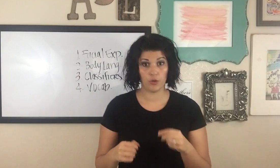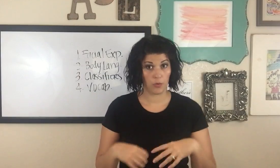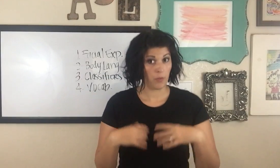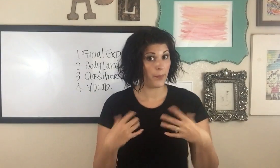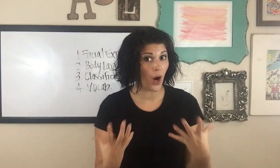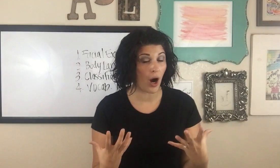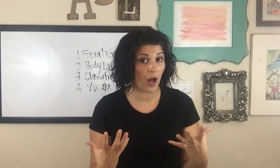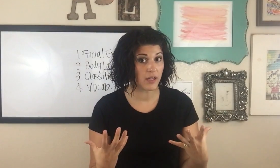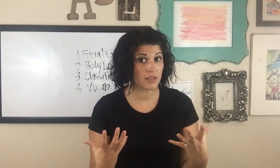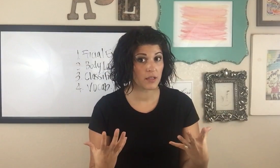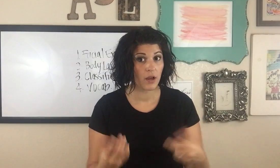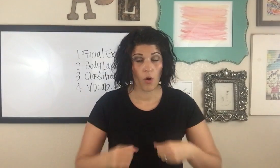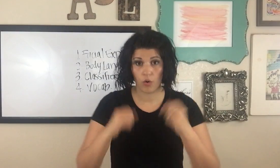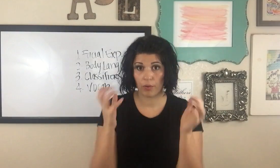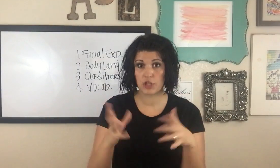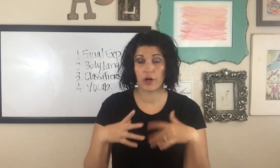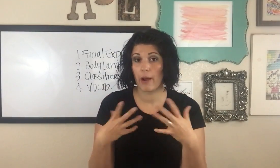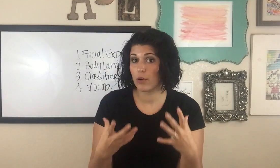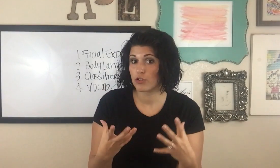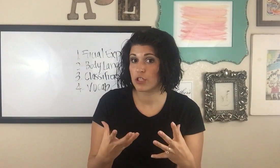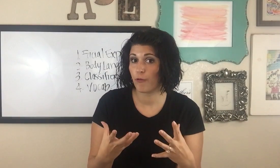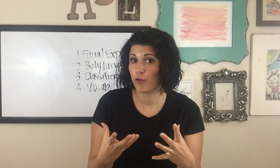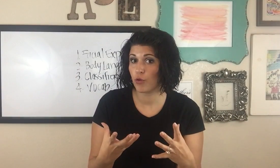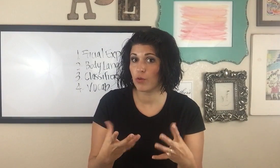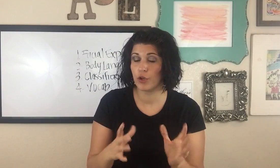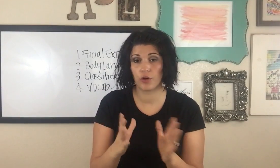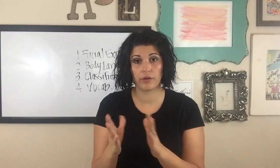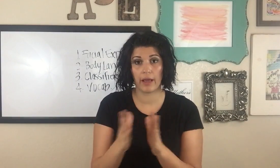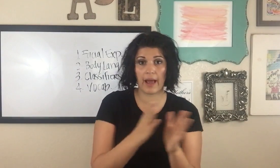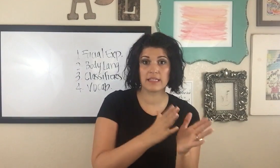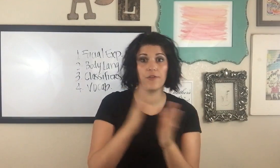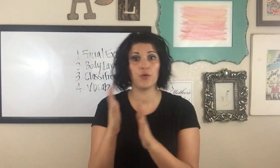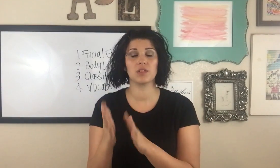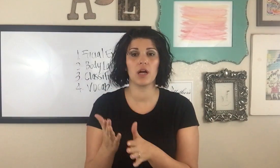You pause or raise your eyebrows would tilt forward when you're as if it was a